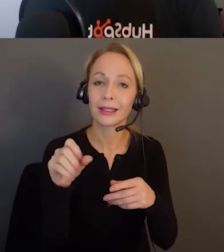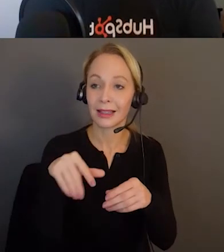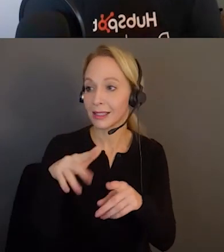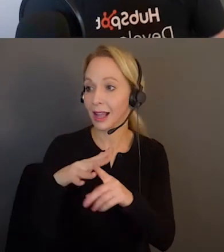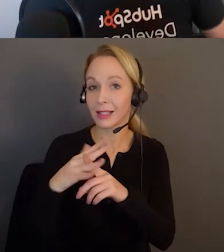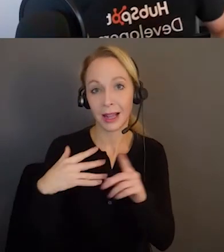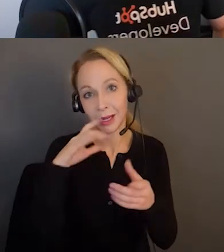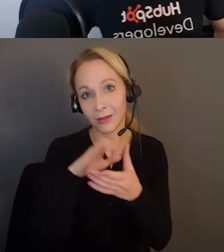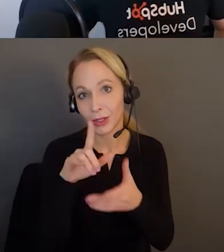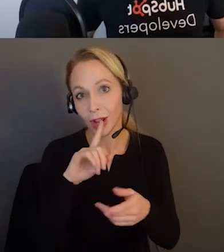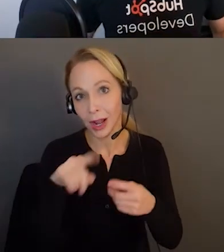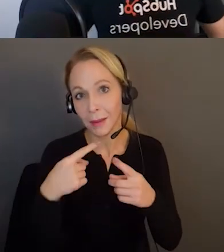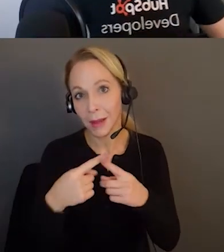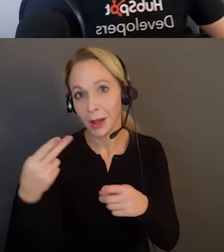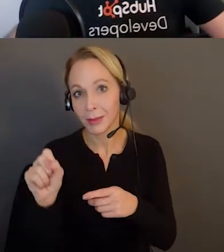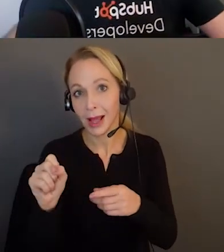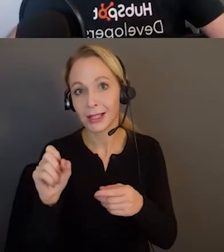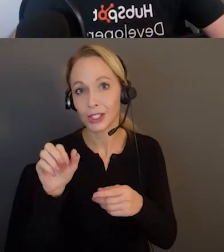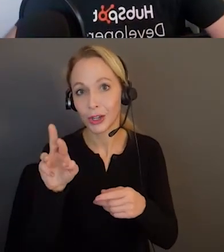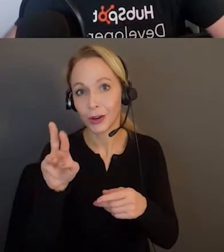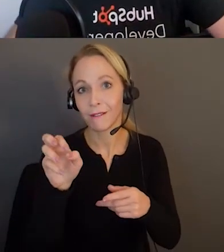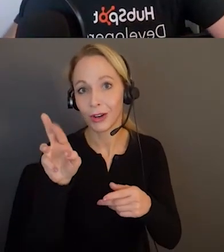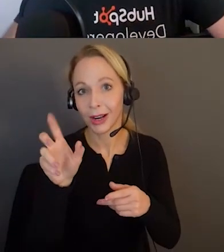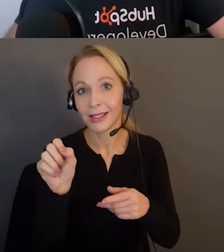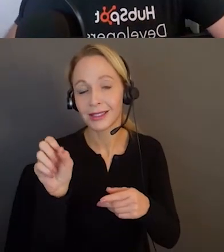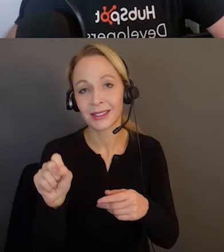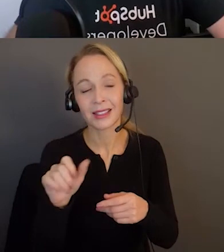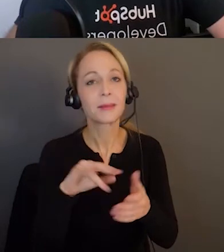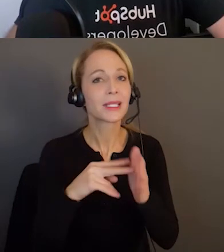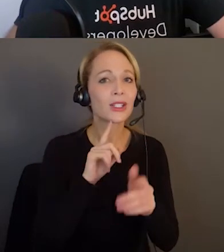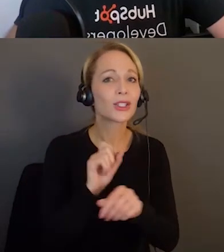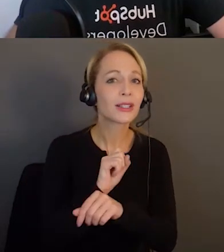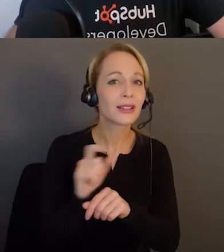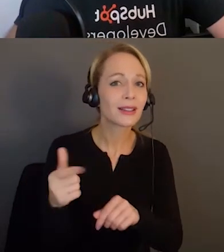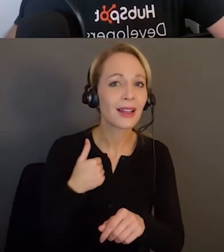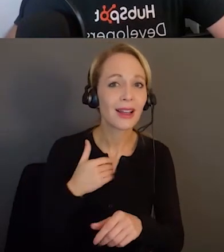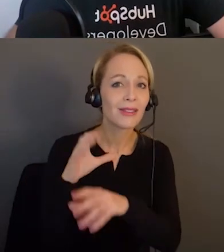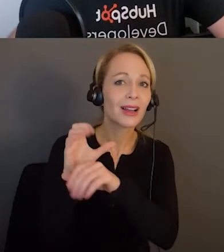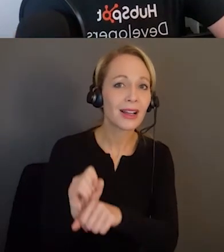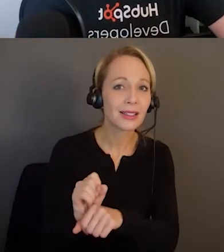AND IN THIS WAY TALKING ABOUT HubSpot SERVERLESS.